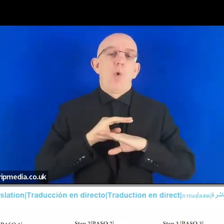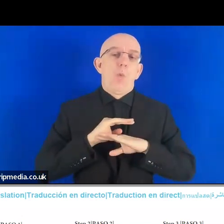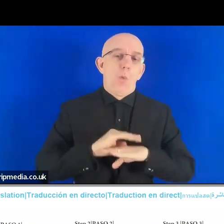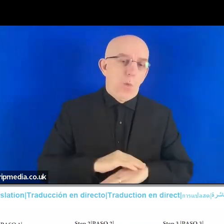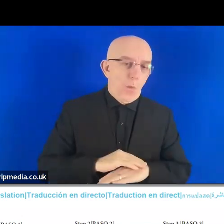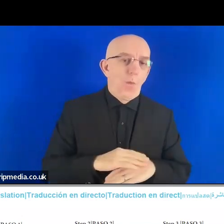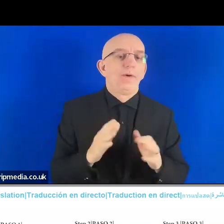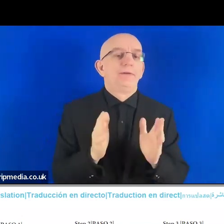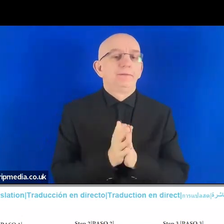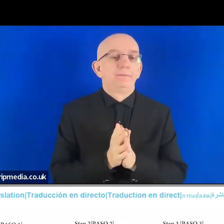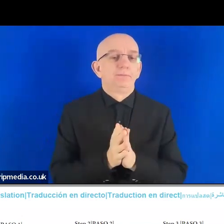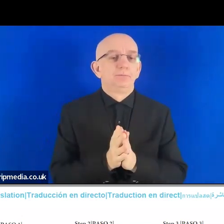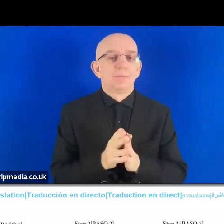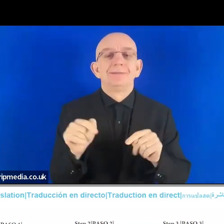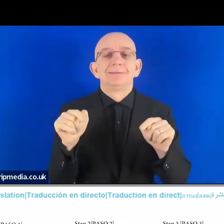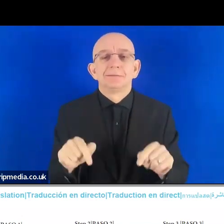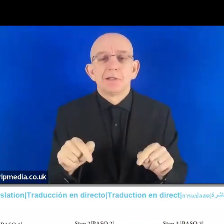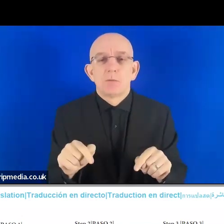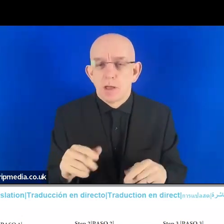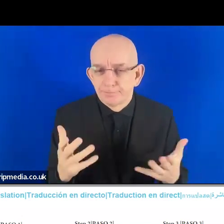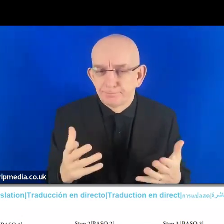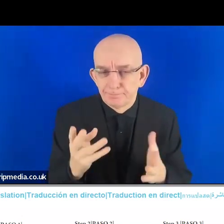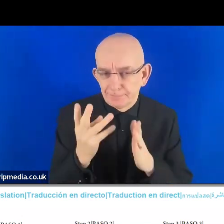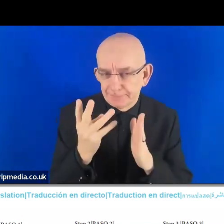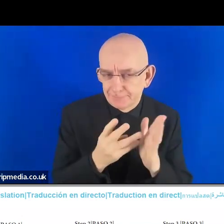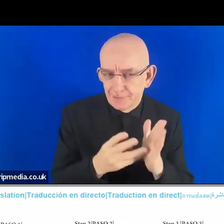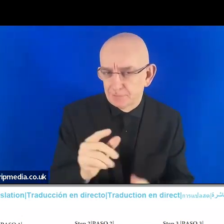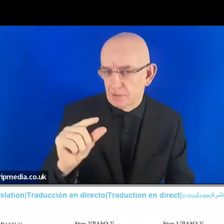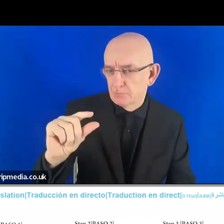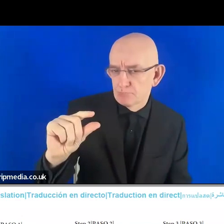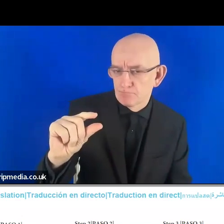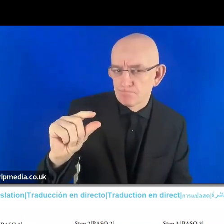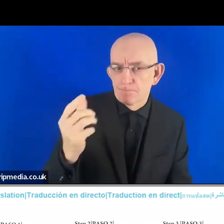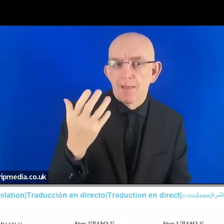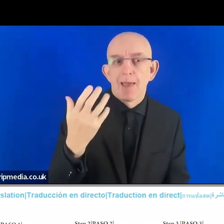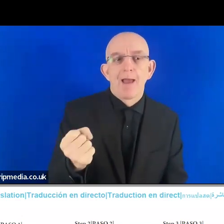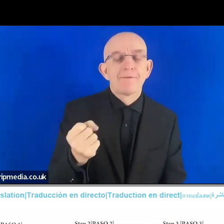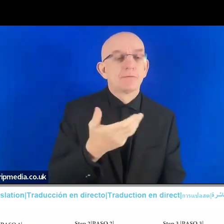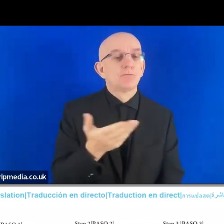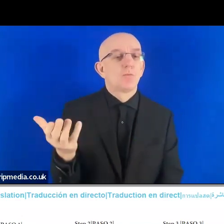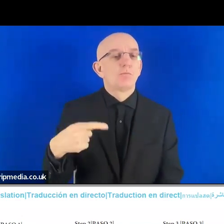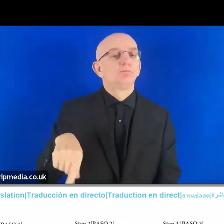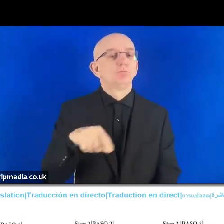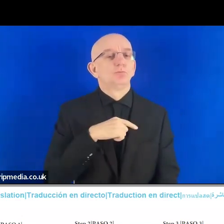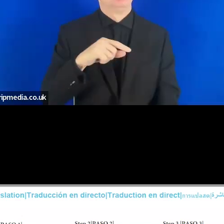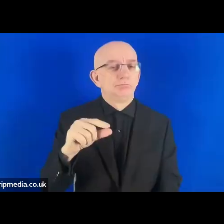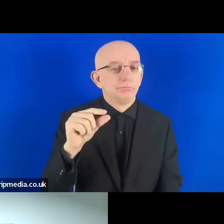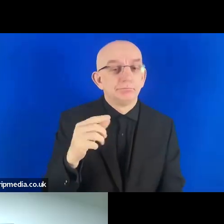We are going to now, test with a bit of Russian speaking in a.